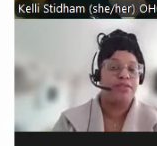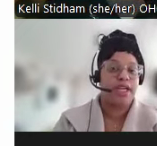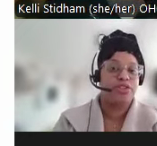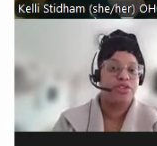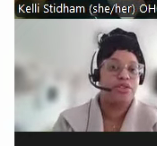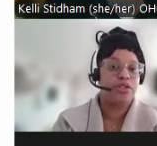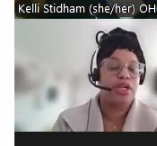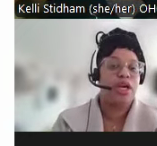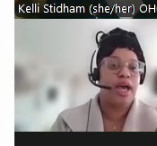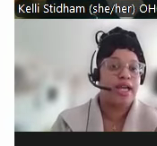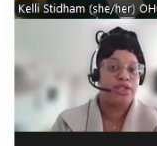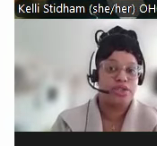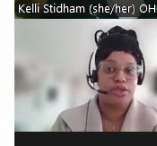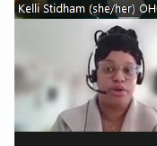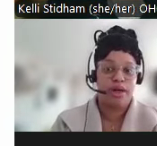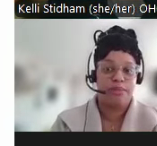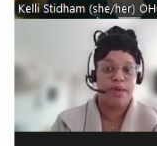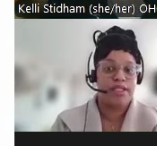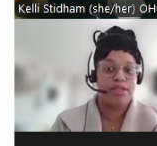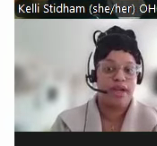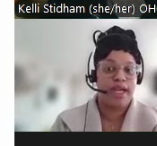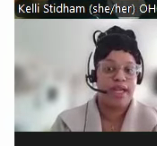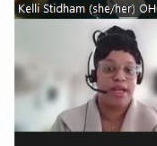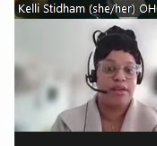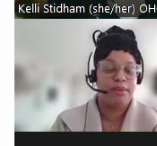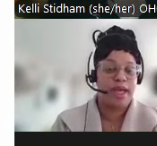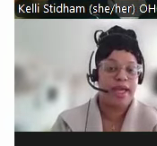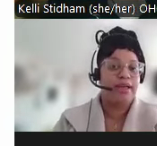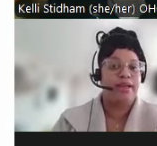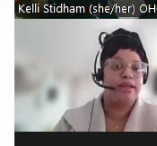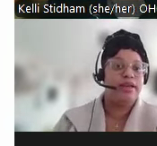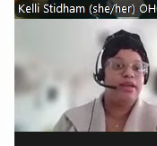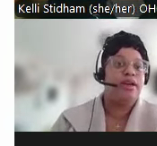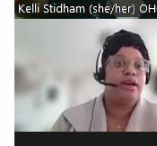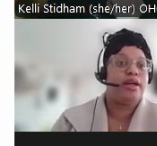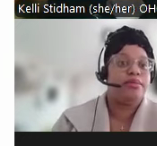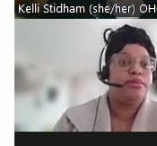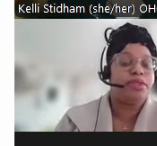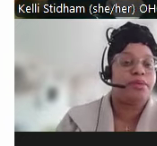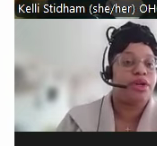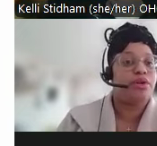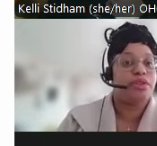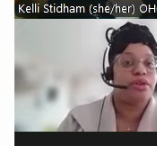differential added to your base rate of